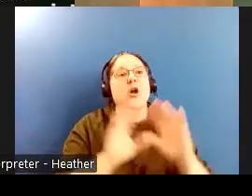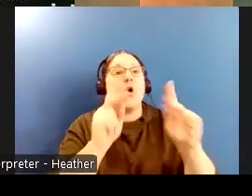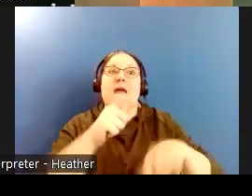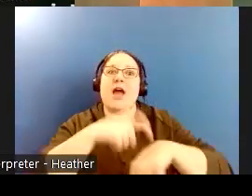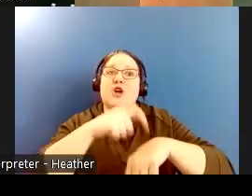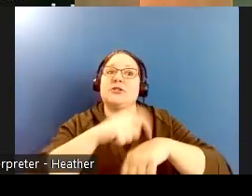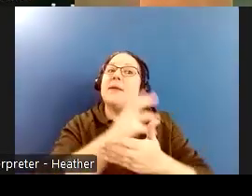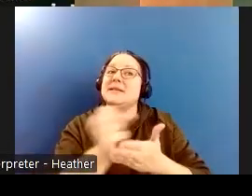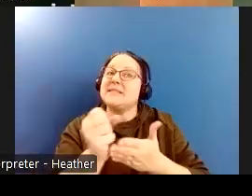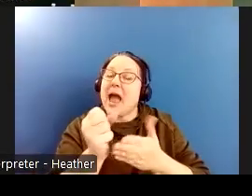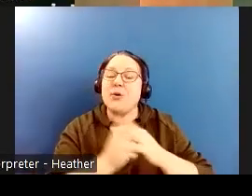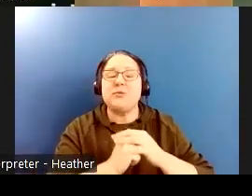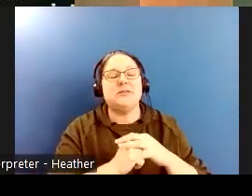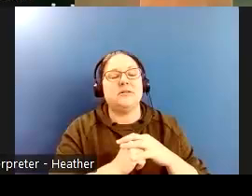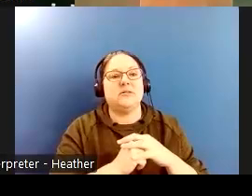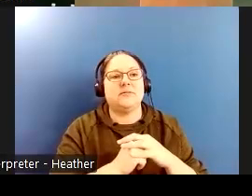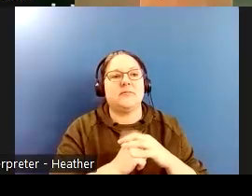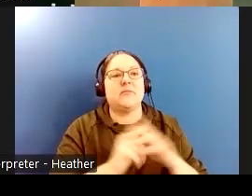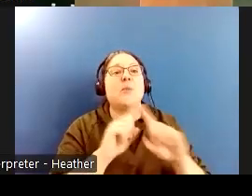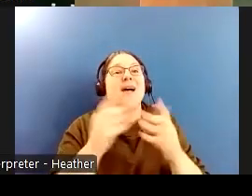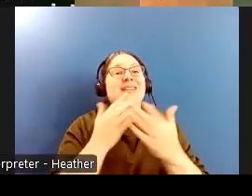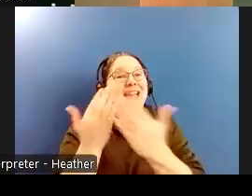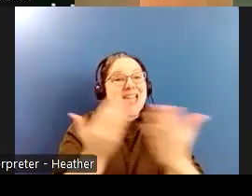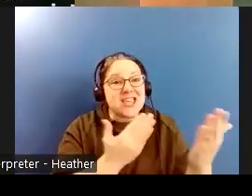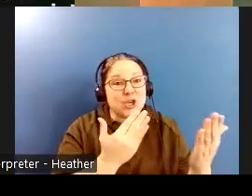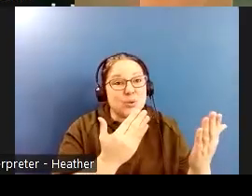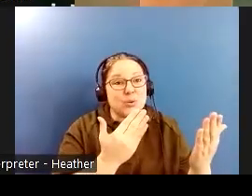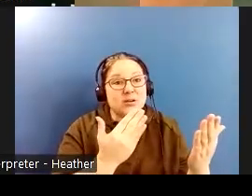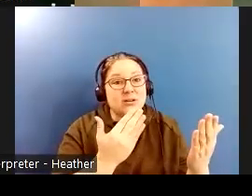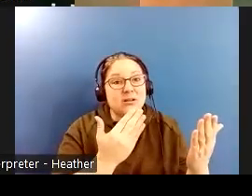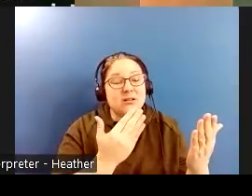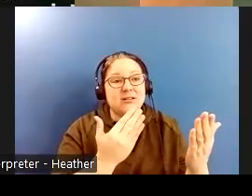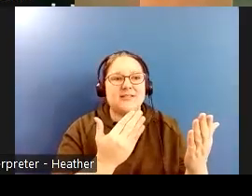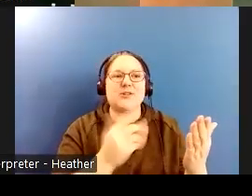now. Um, but thank you, Daniel. And that that was really an excellent presentation.